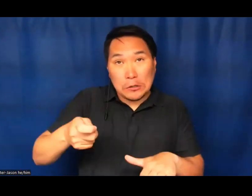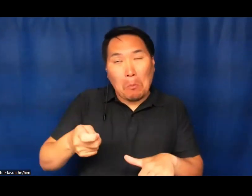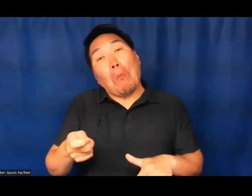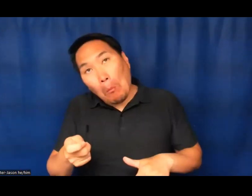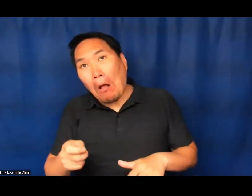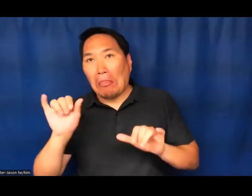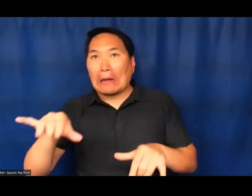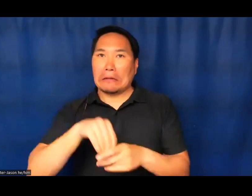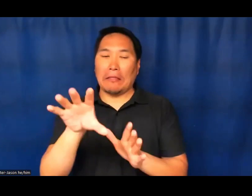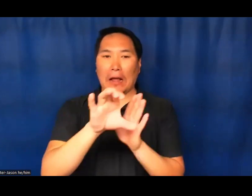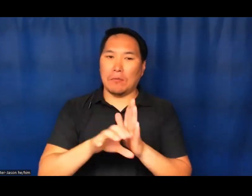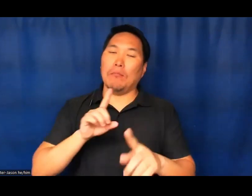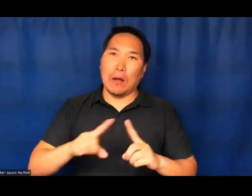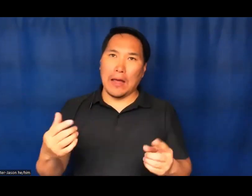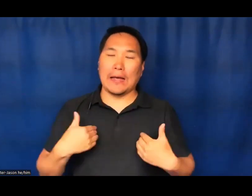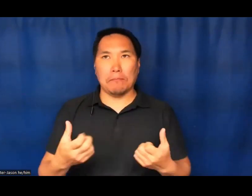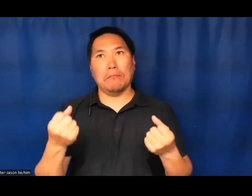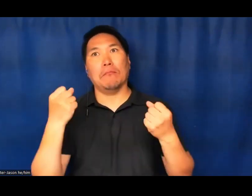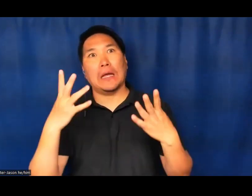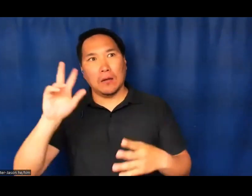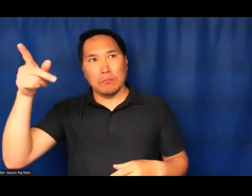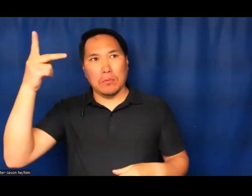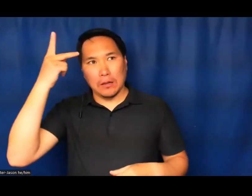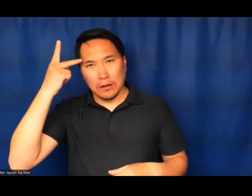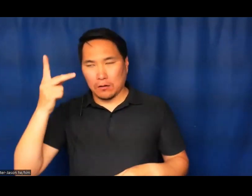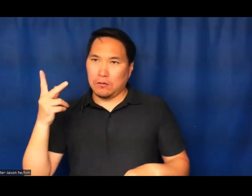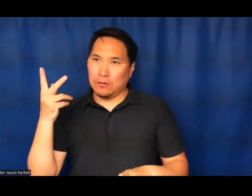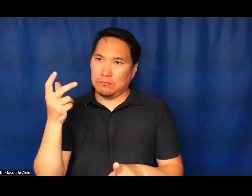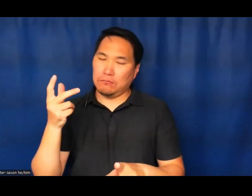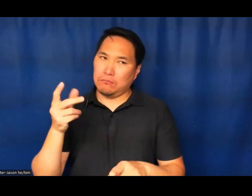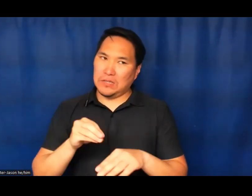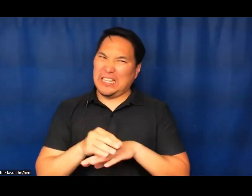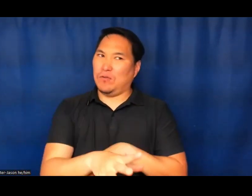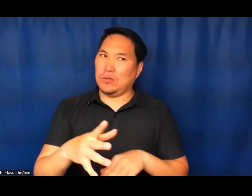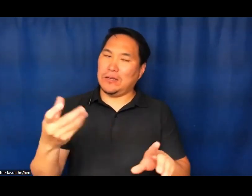many, many political ramifications as everybody in the room and online is familiar with.